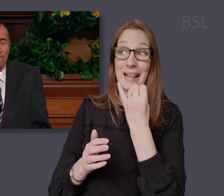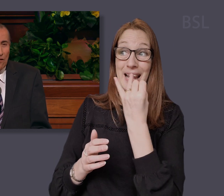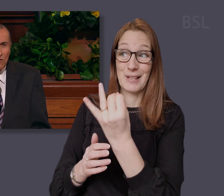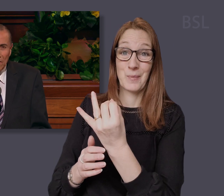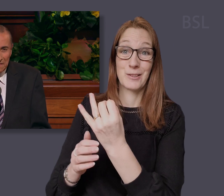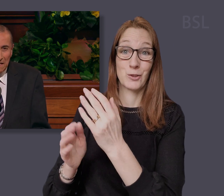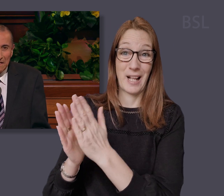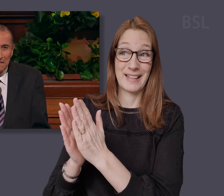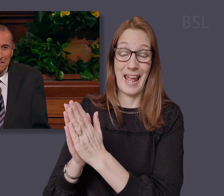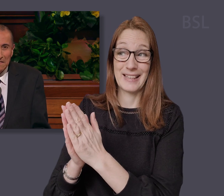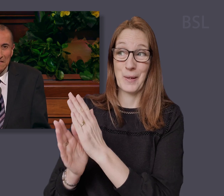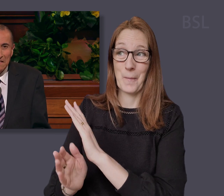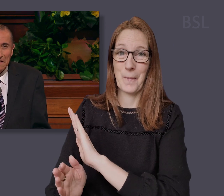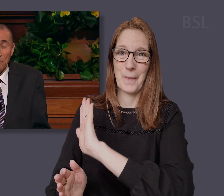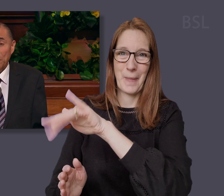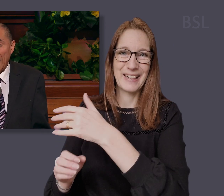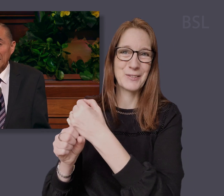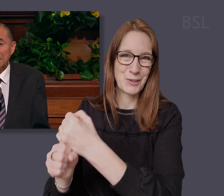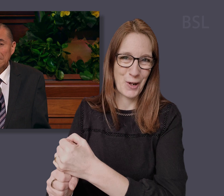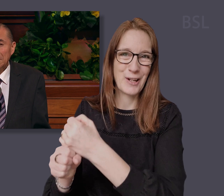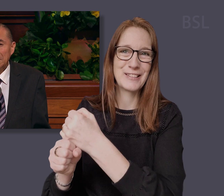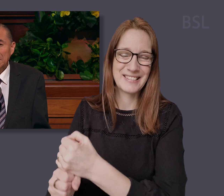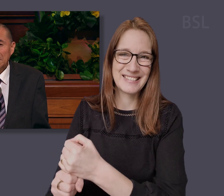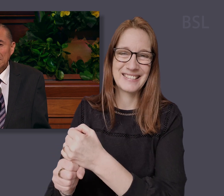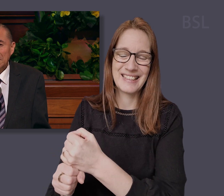The following Sunday he was back.